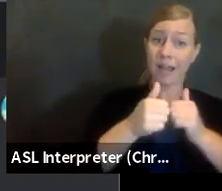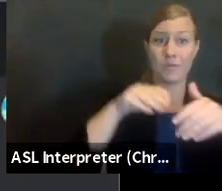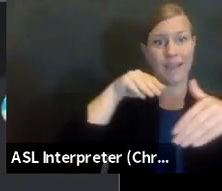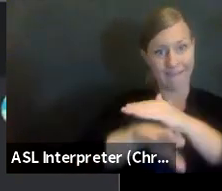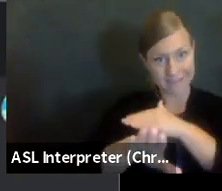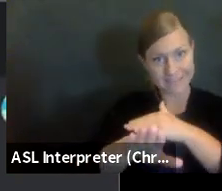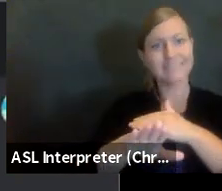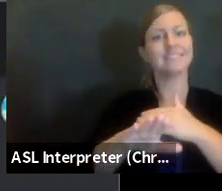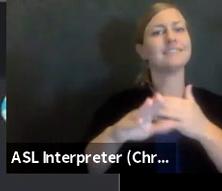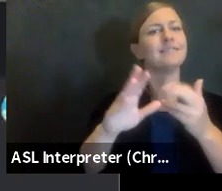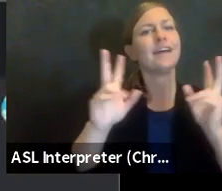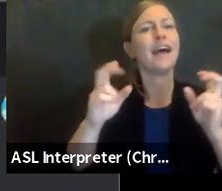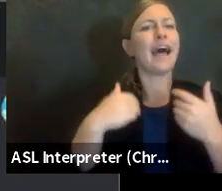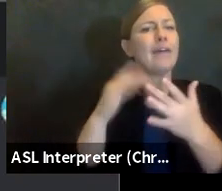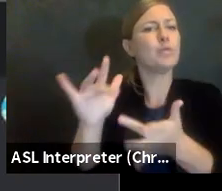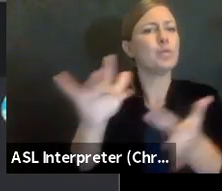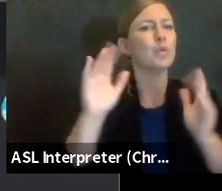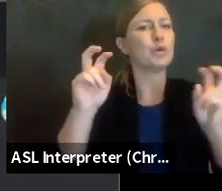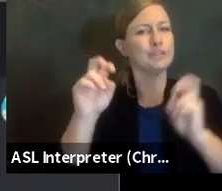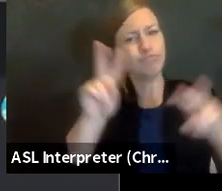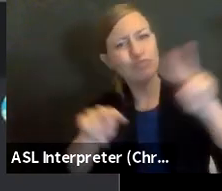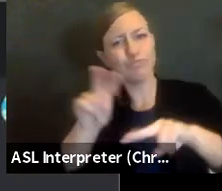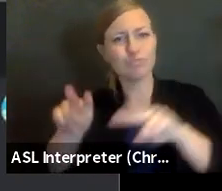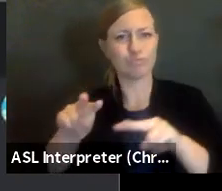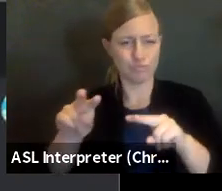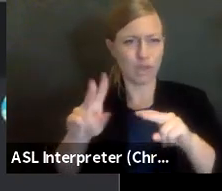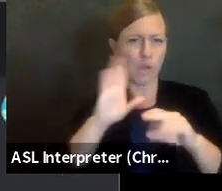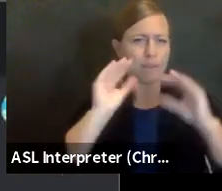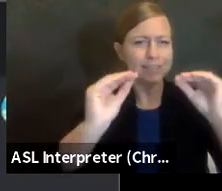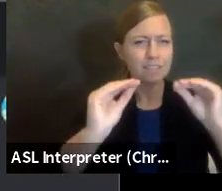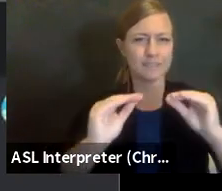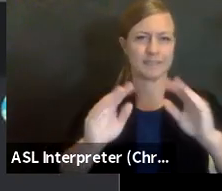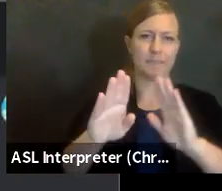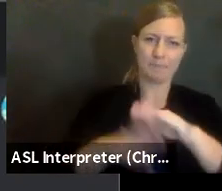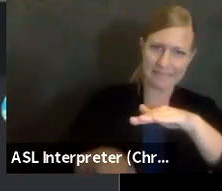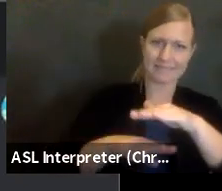ESD 112 - Katherine Livick: And you're going to learn the very basics of creating a classroom and joining a classroom.